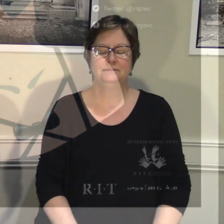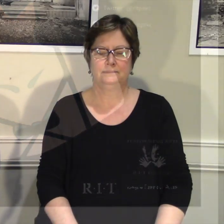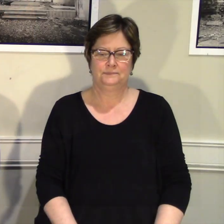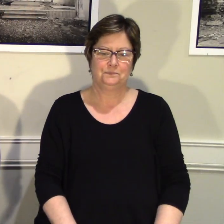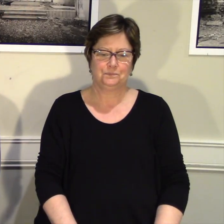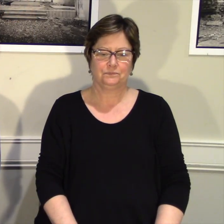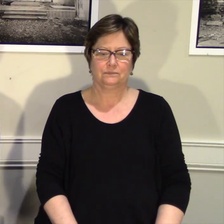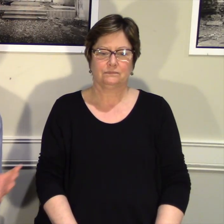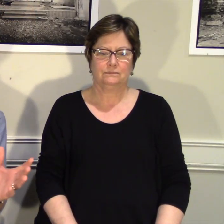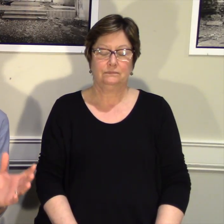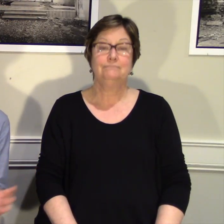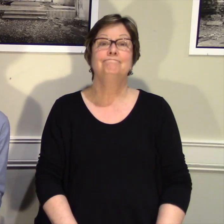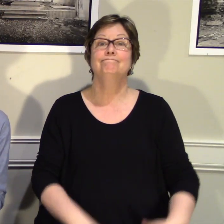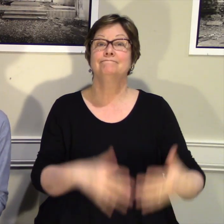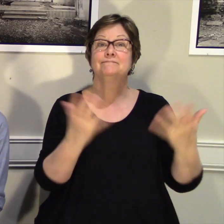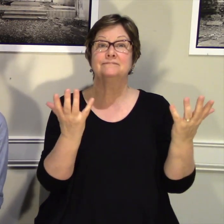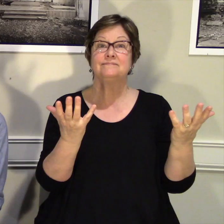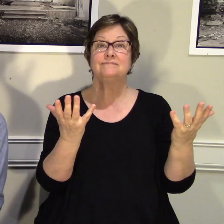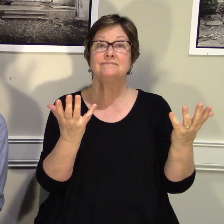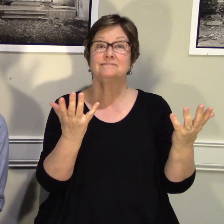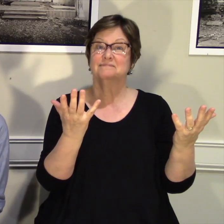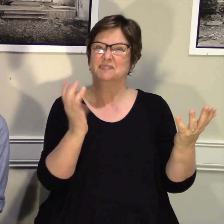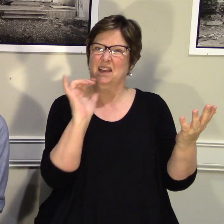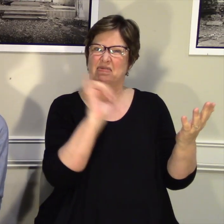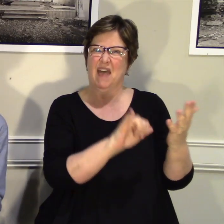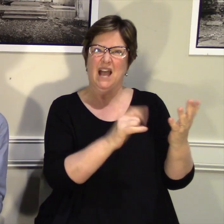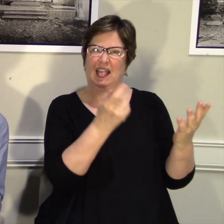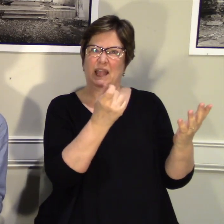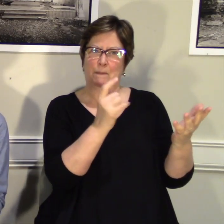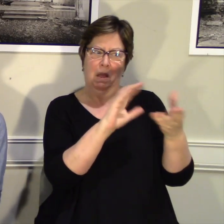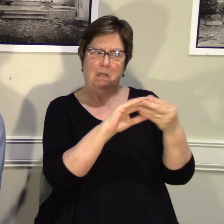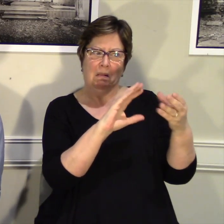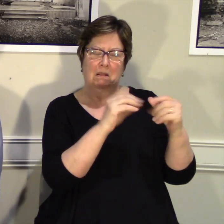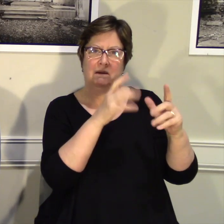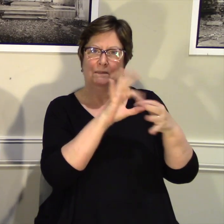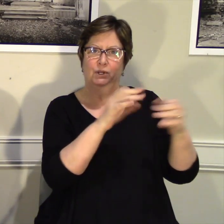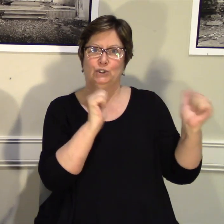So that's a little bit about the show and now more about the auditions.